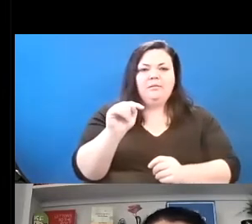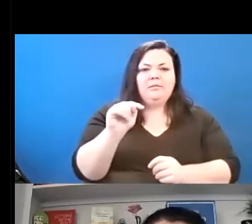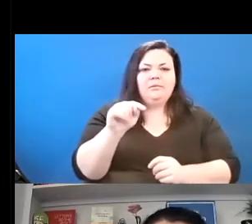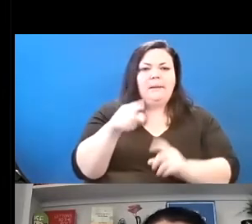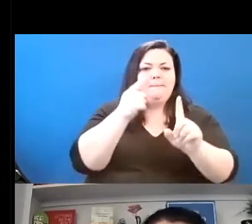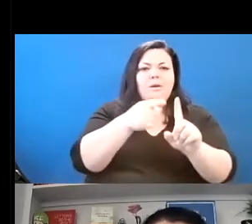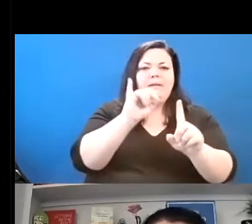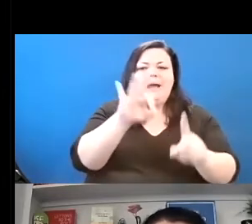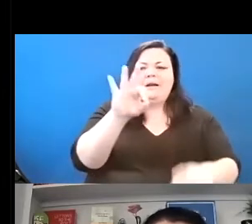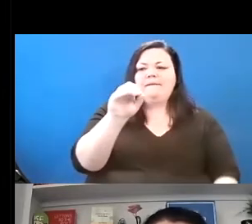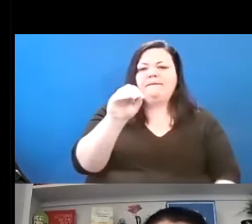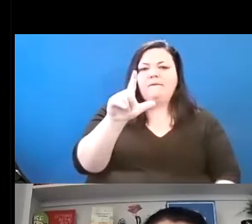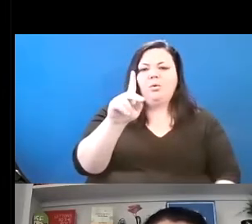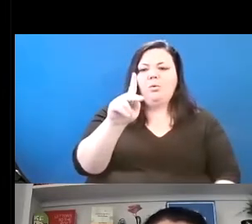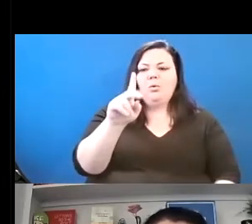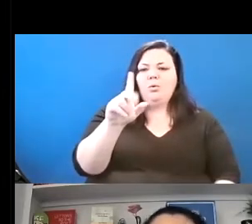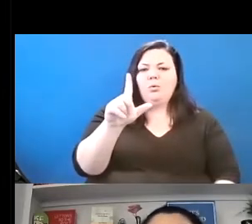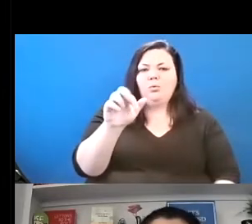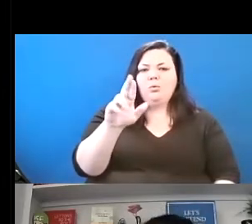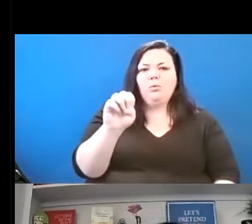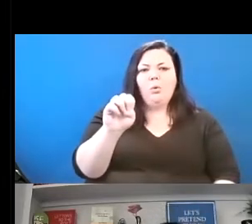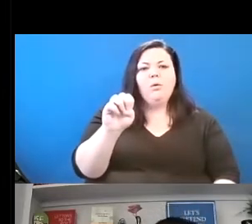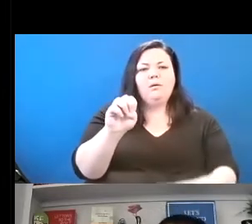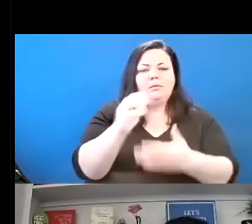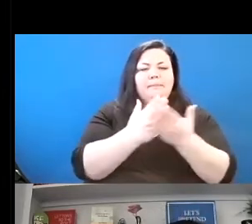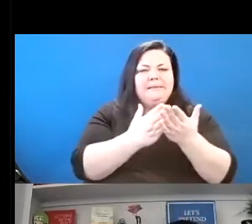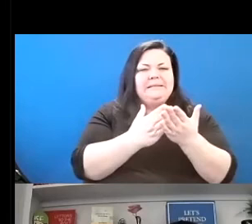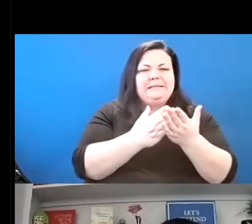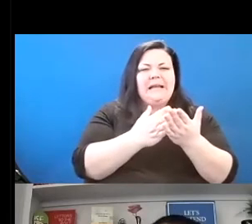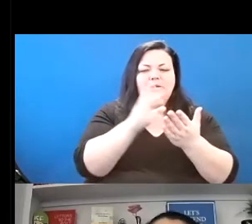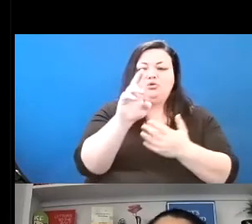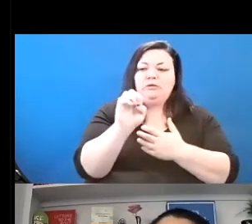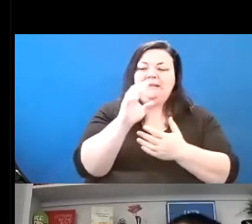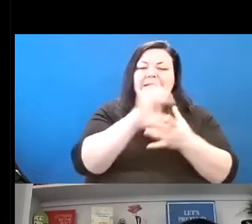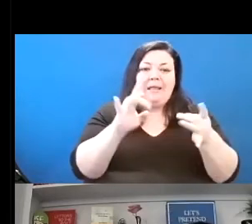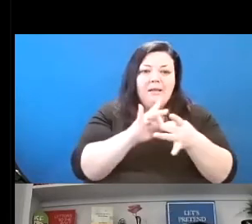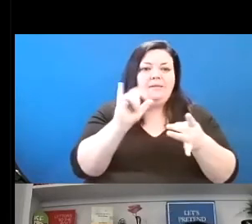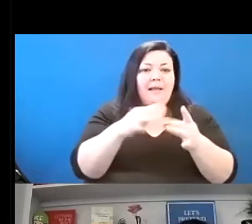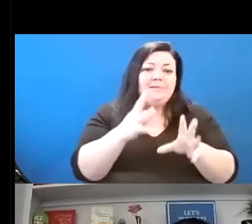pieces do it and that like retellings are part of this conversation yes that's a great point